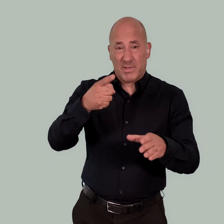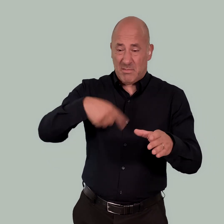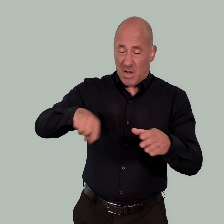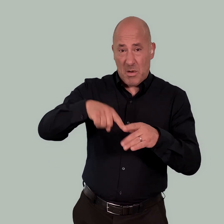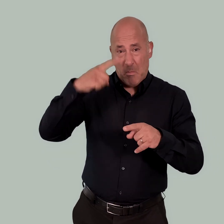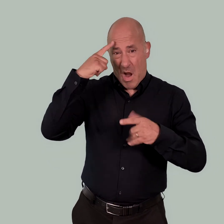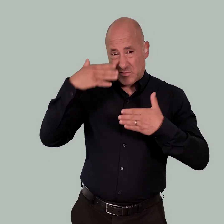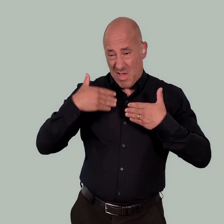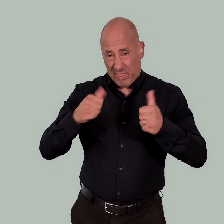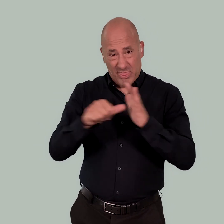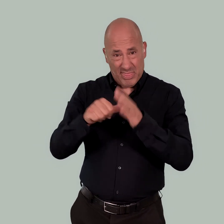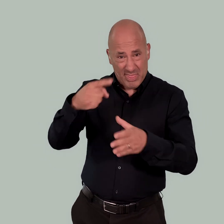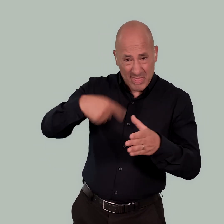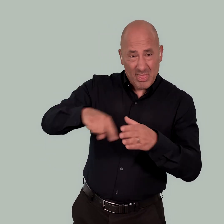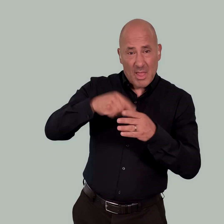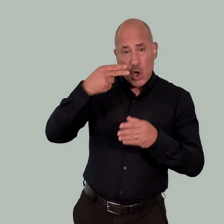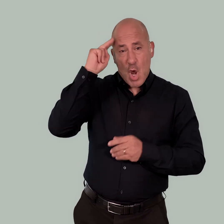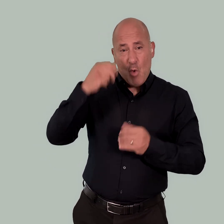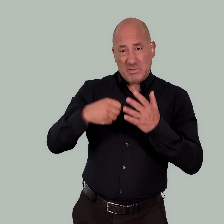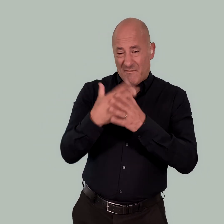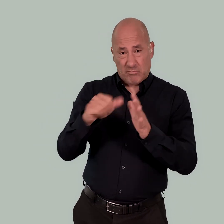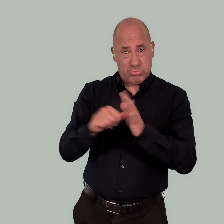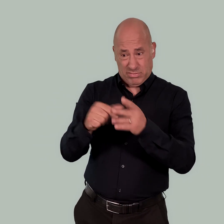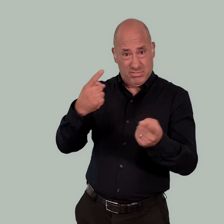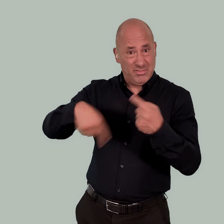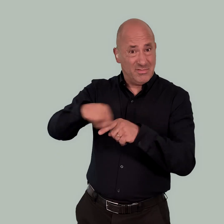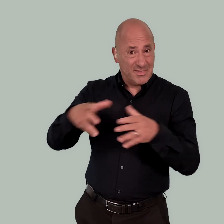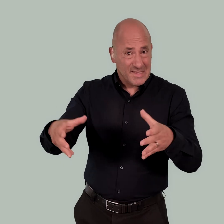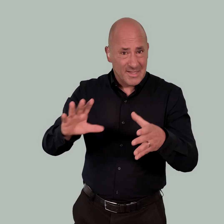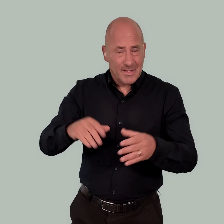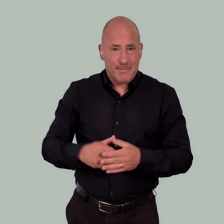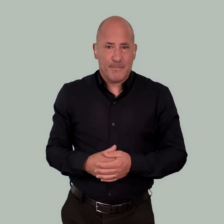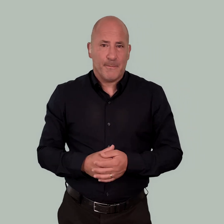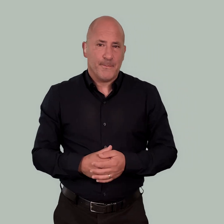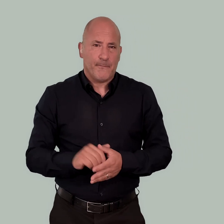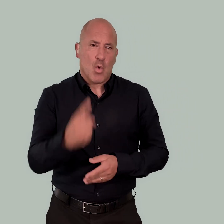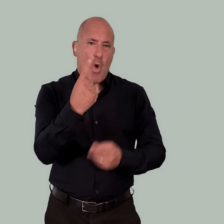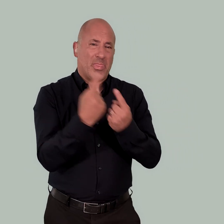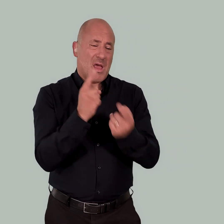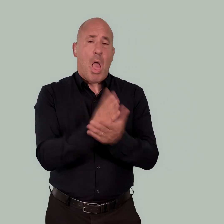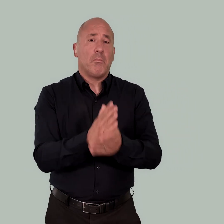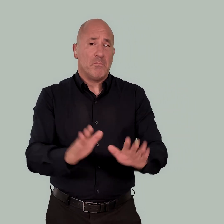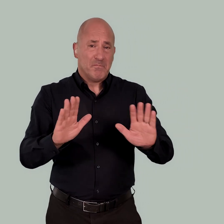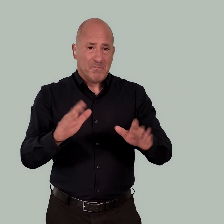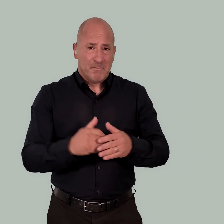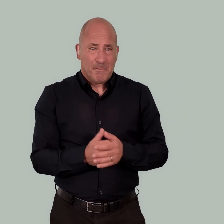young people with mental health conditions and neurodevelopmental needs. 670. One thing is for certain.